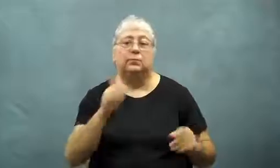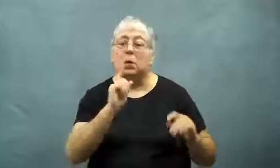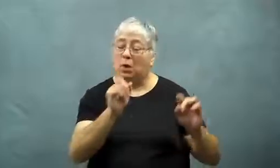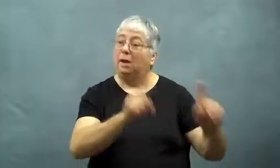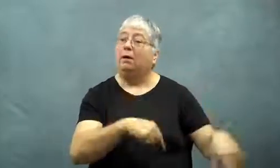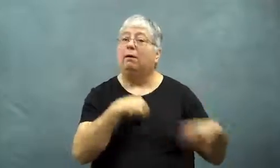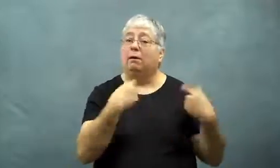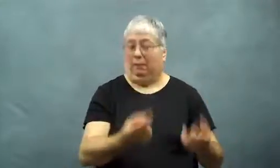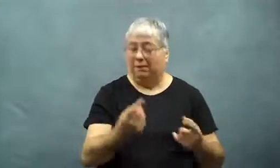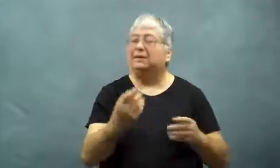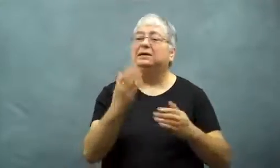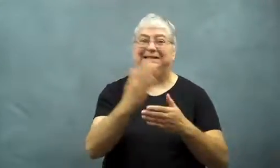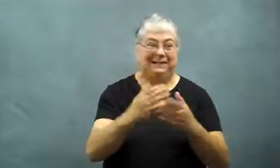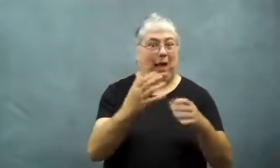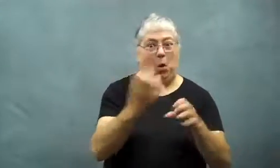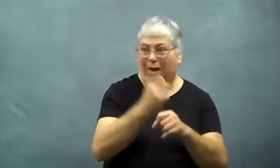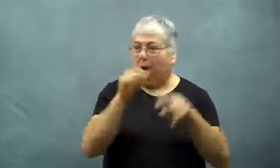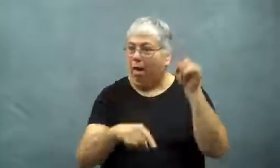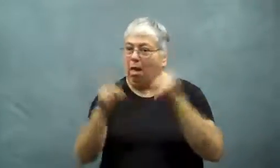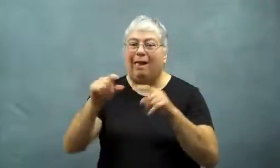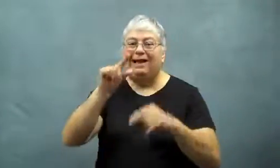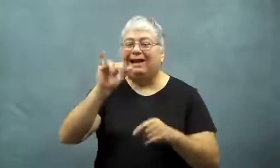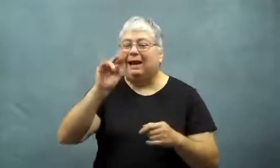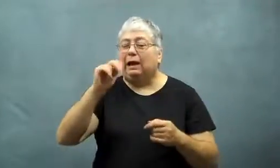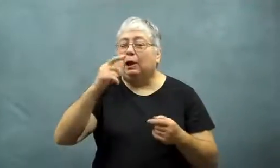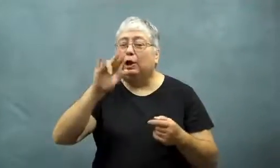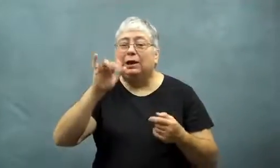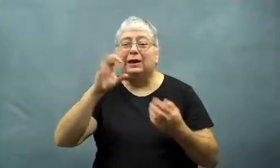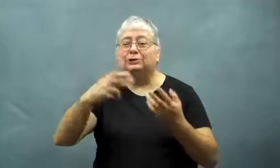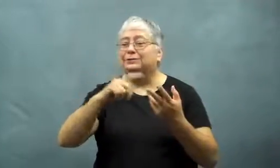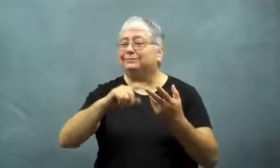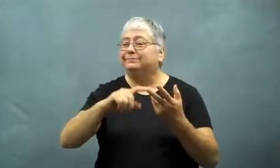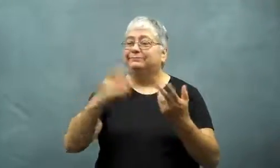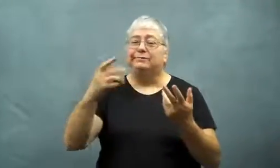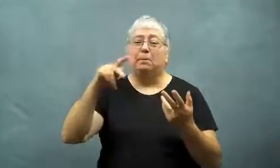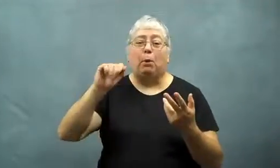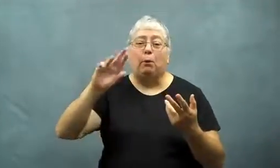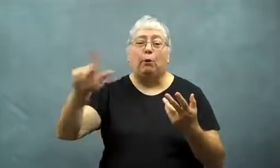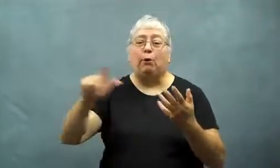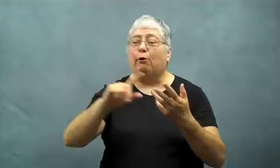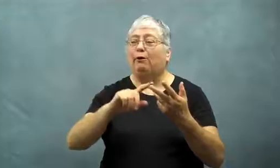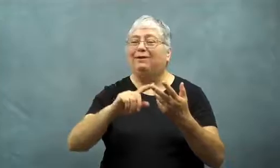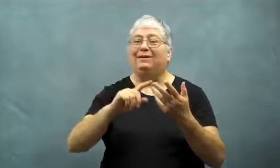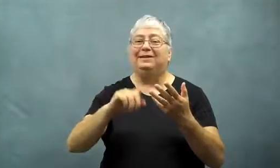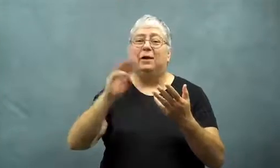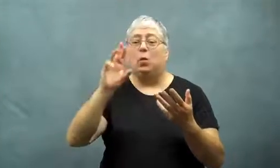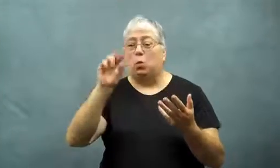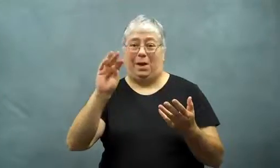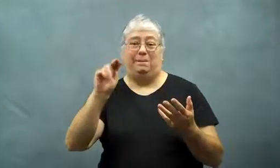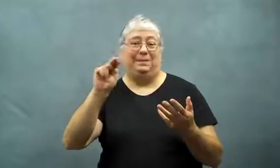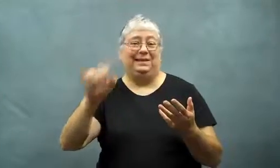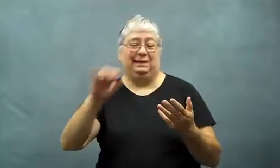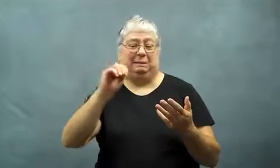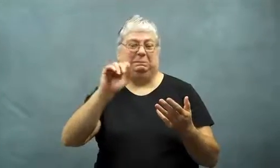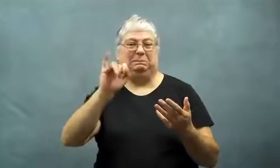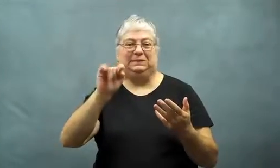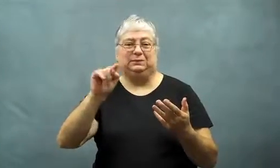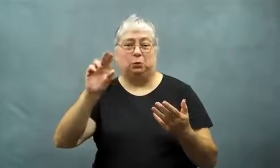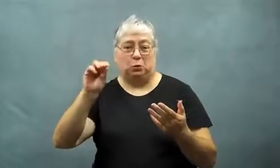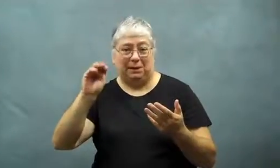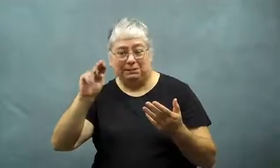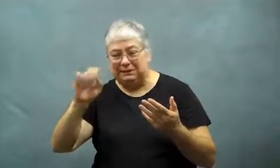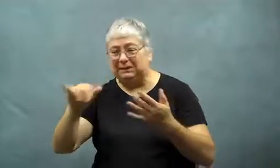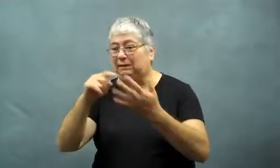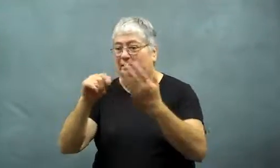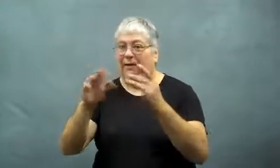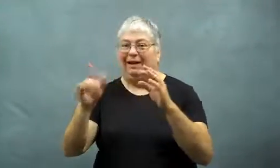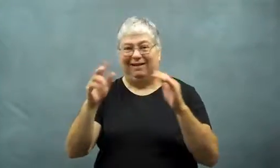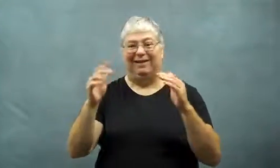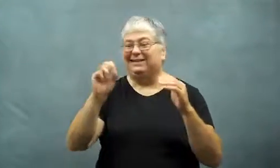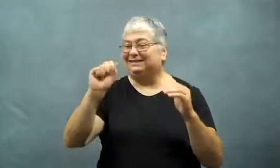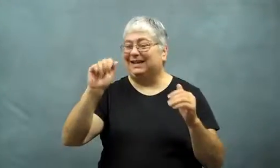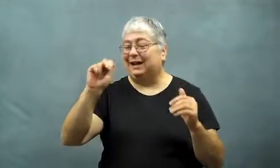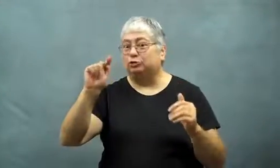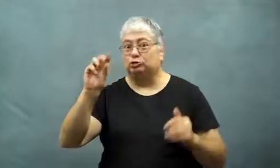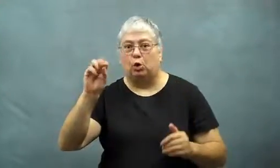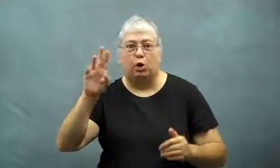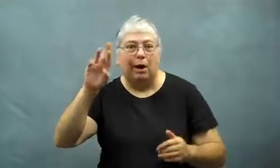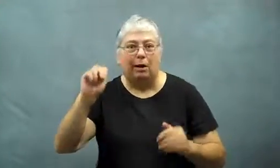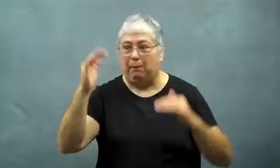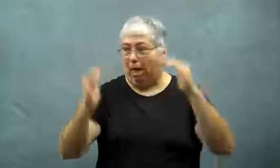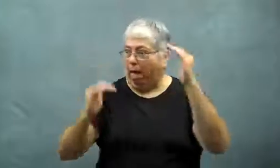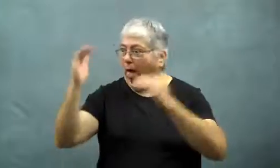There were several who won votes, Gingrich, Paul, Mitt Romney,